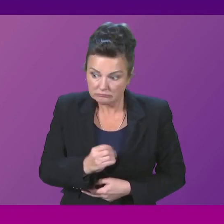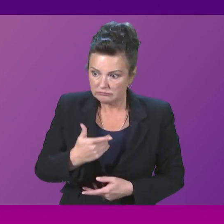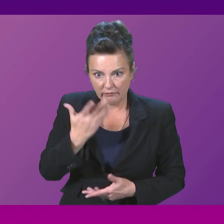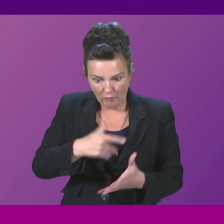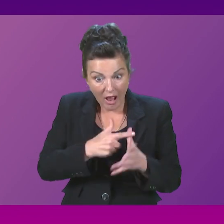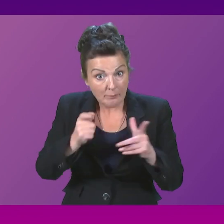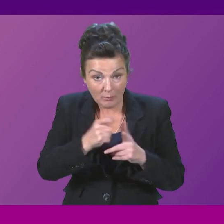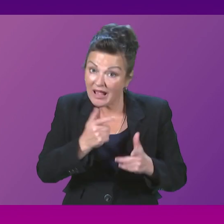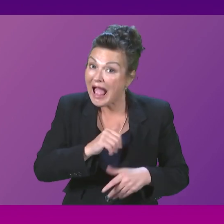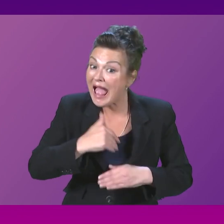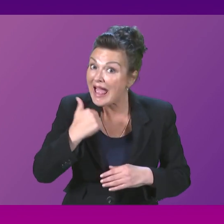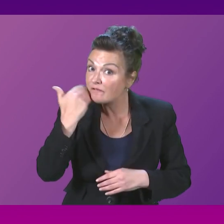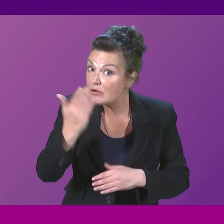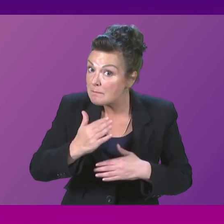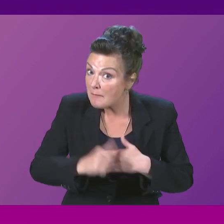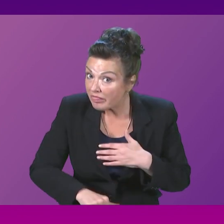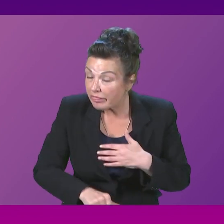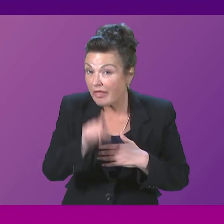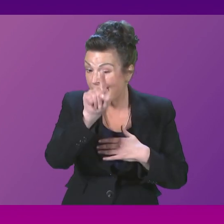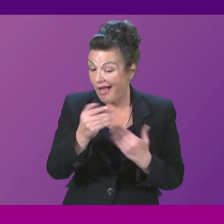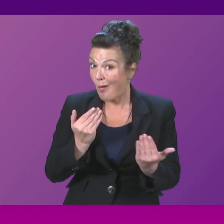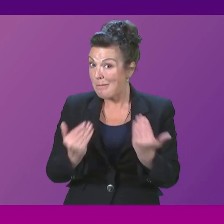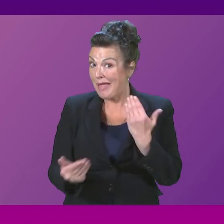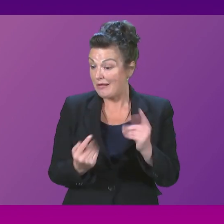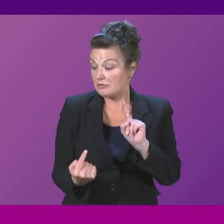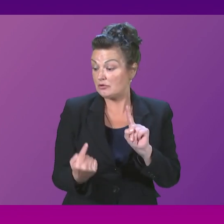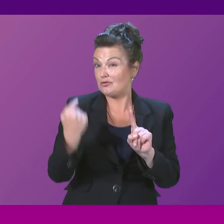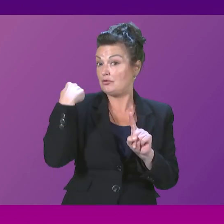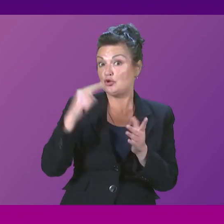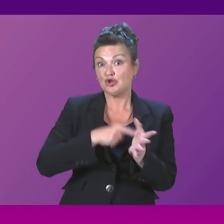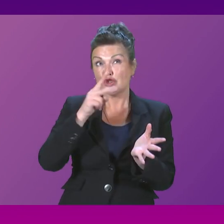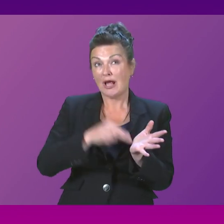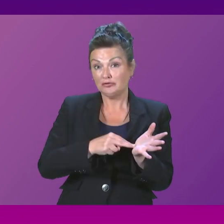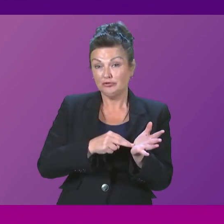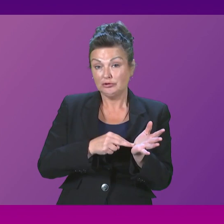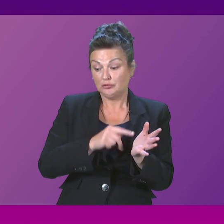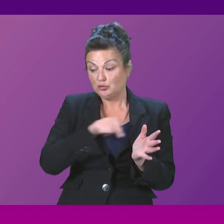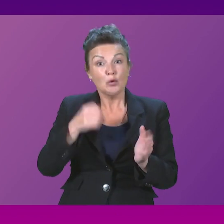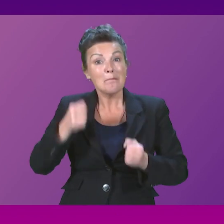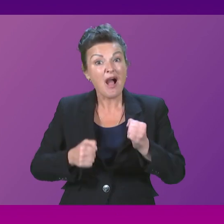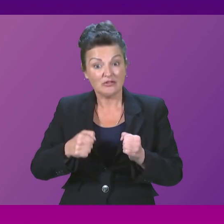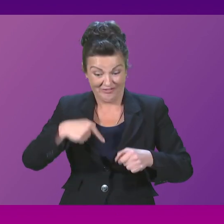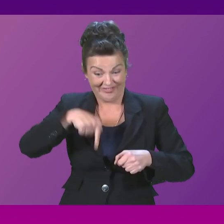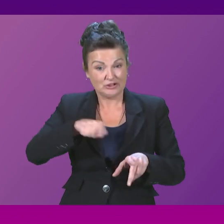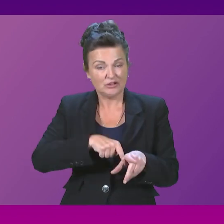per month on average, compared with this year’s January to March period, which reflects the